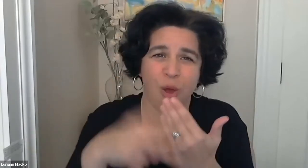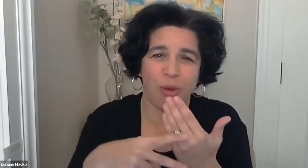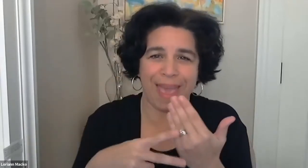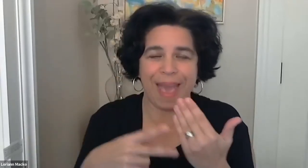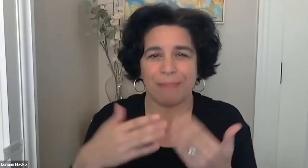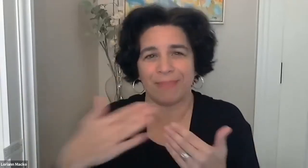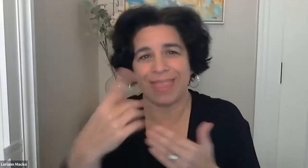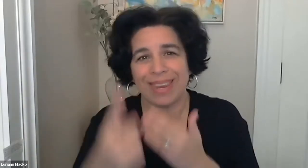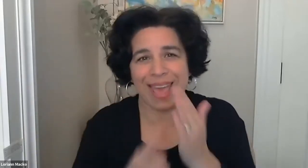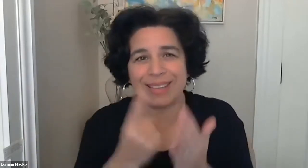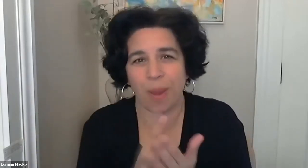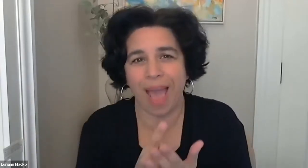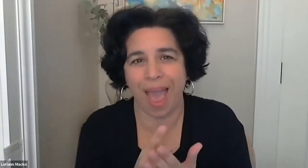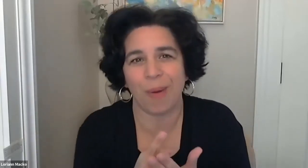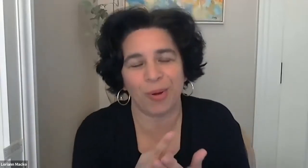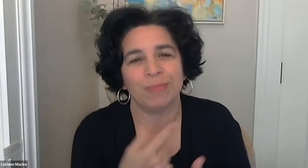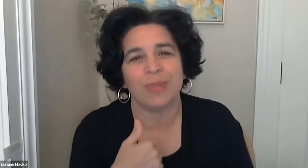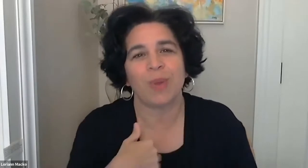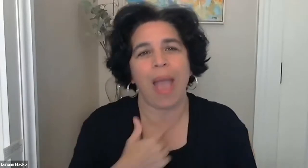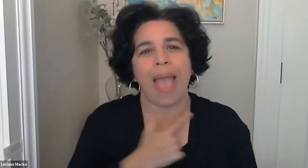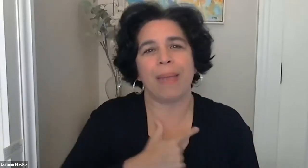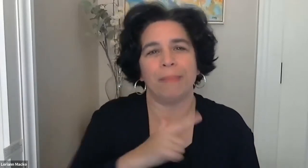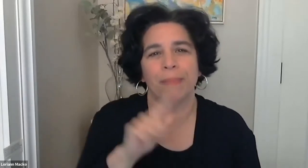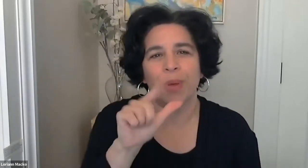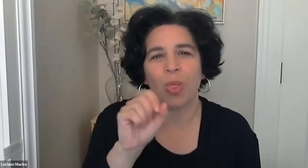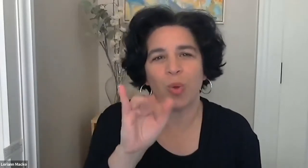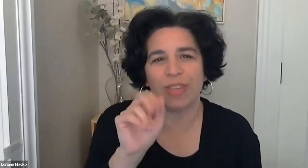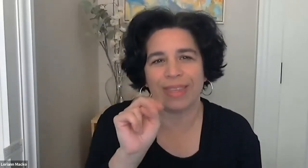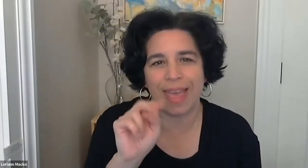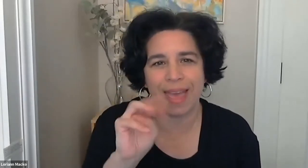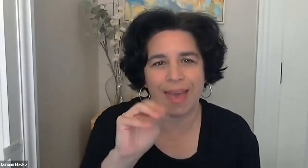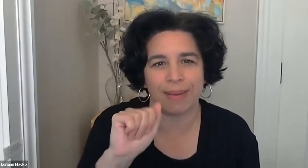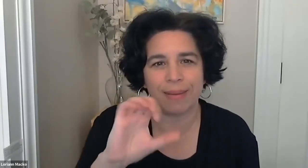because we have a great project for about an hour.